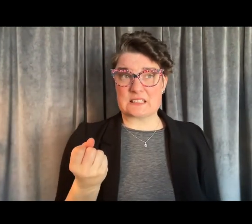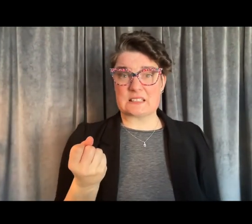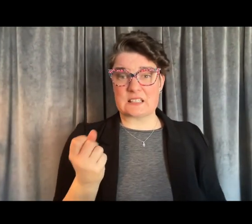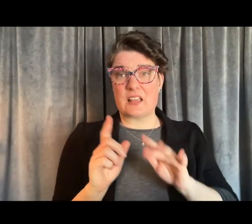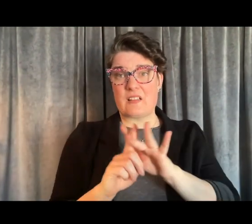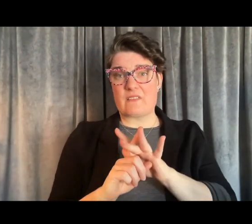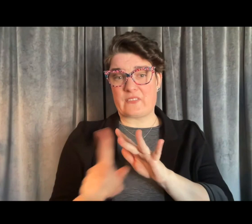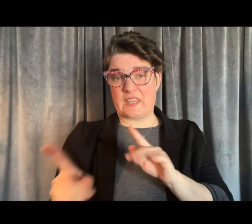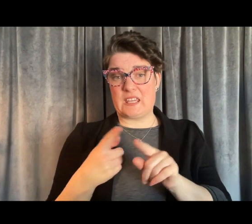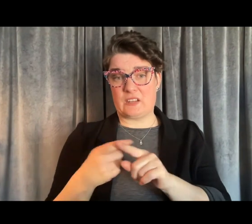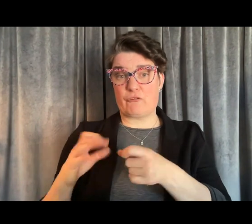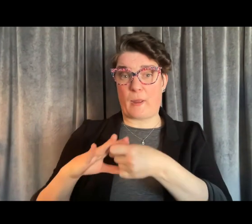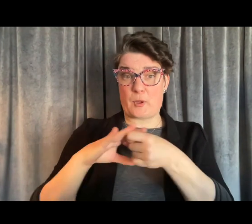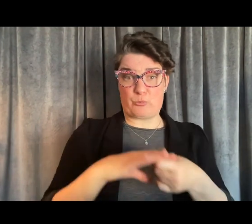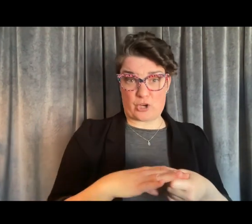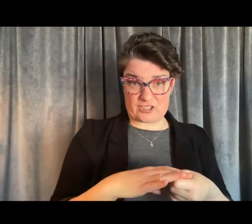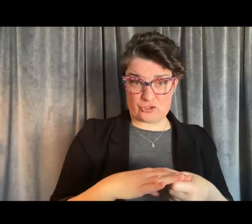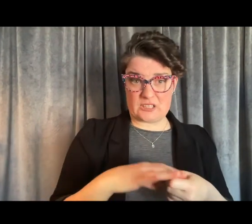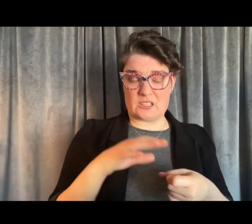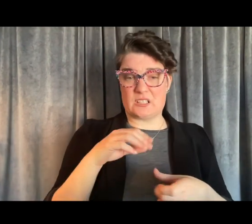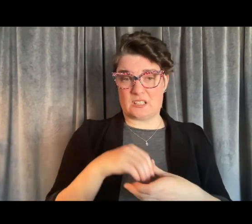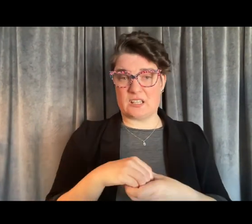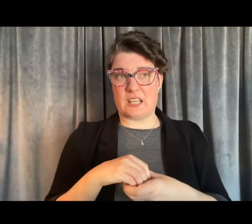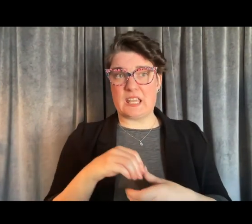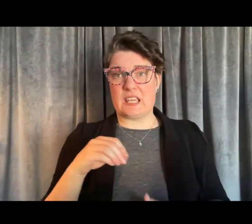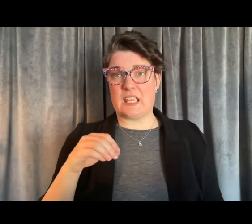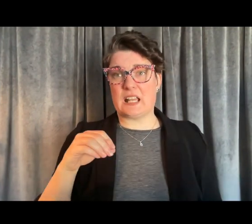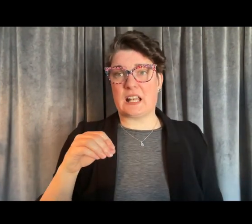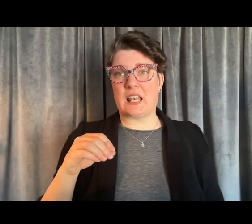oppression where they were in the Pale of Settlement in Eastern Europe.